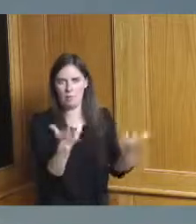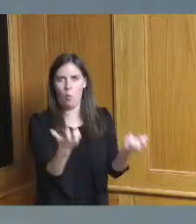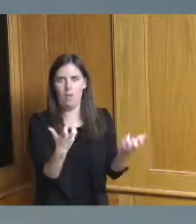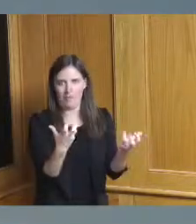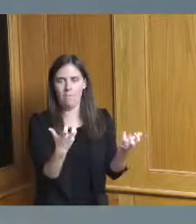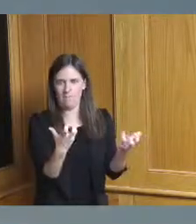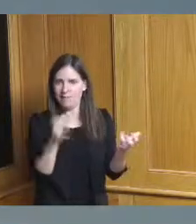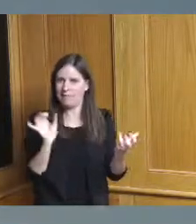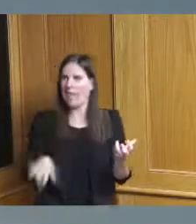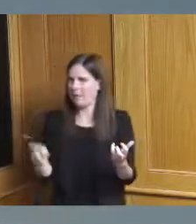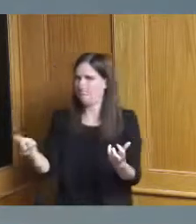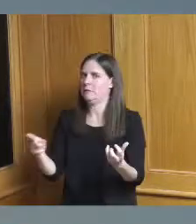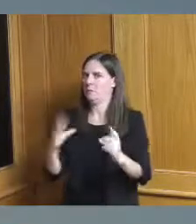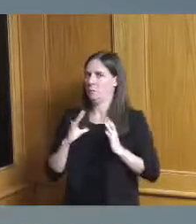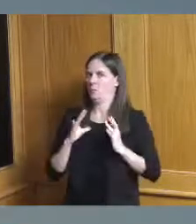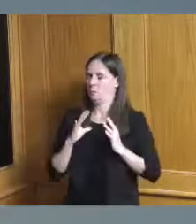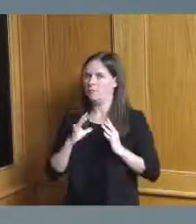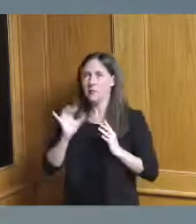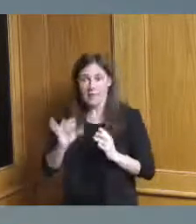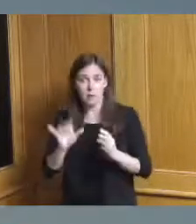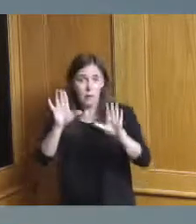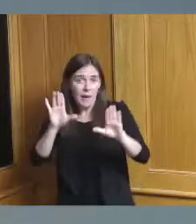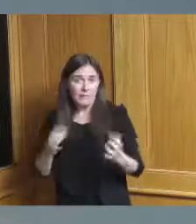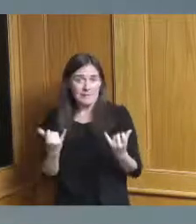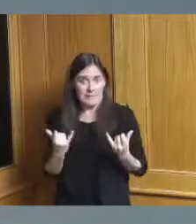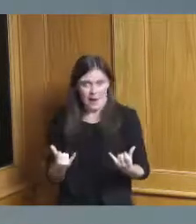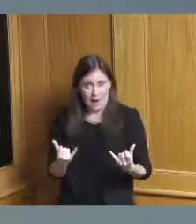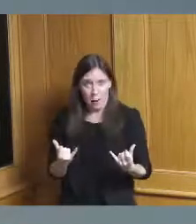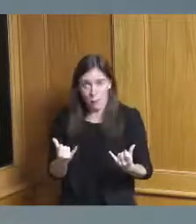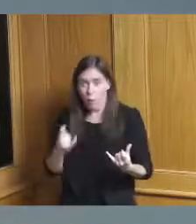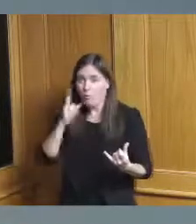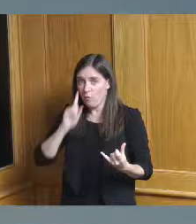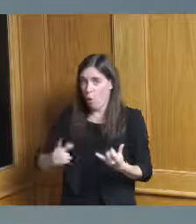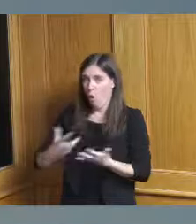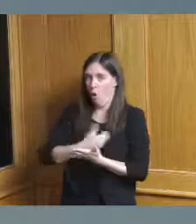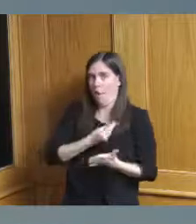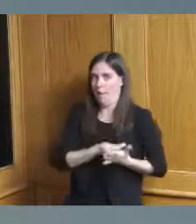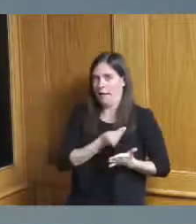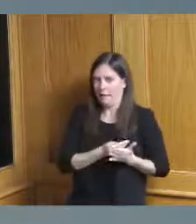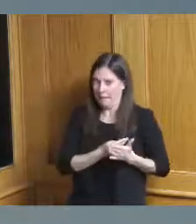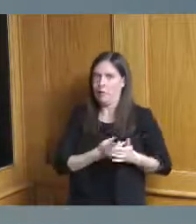buy these bonds is a great thing not only now for our pricing now but for our pricing in the future